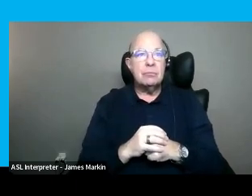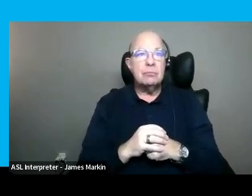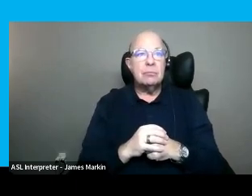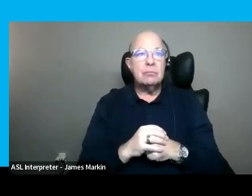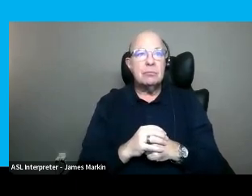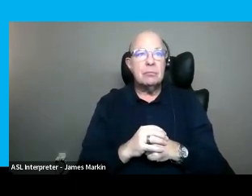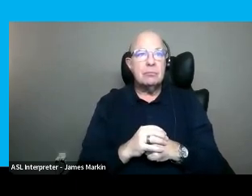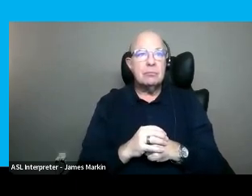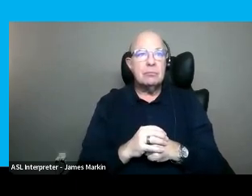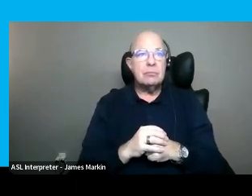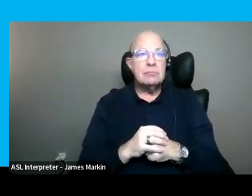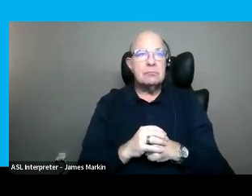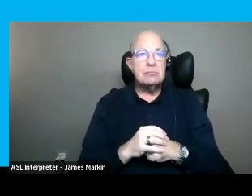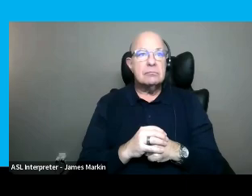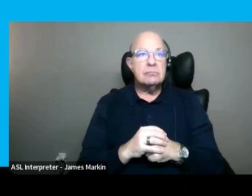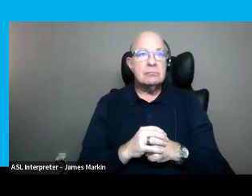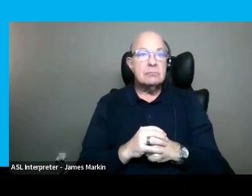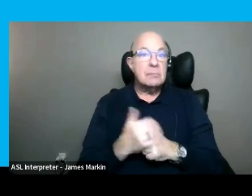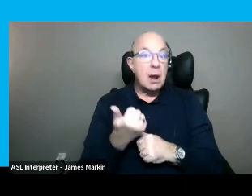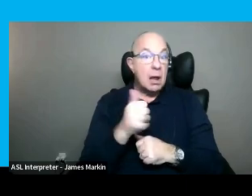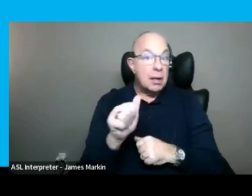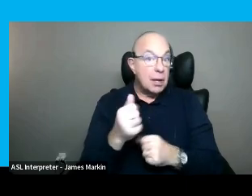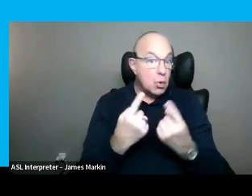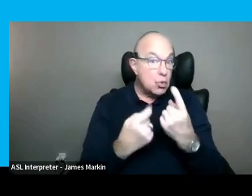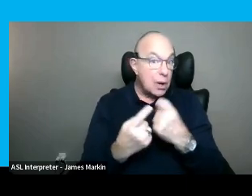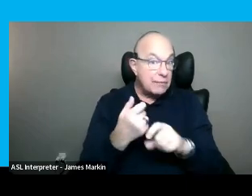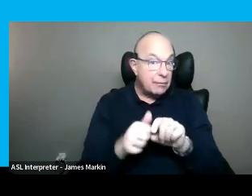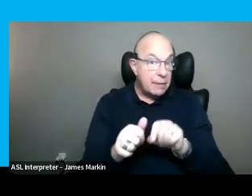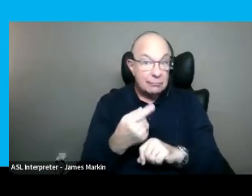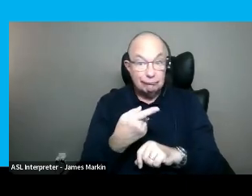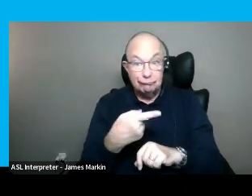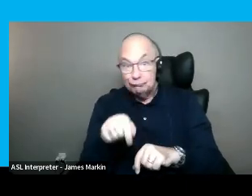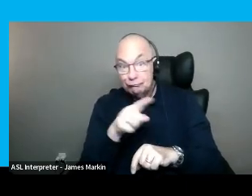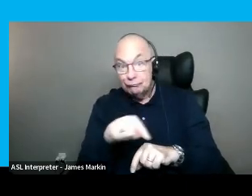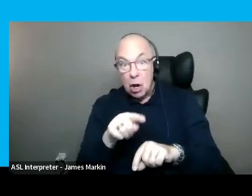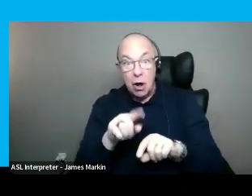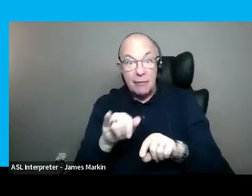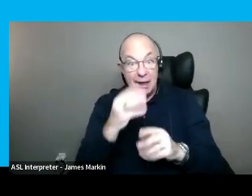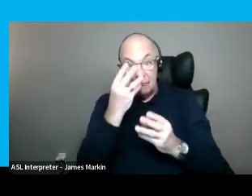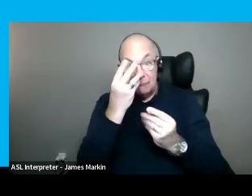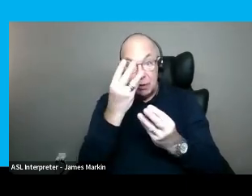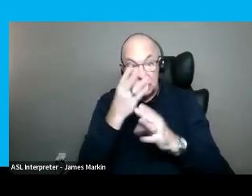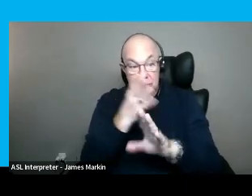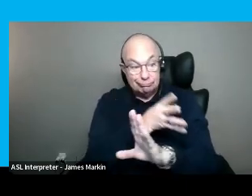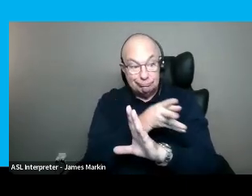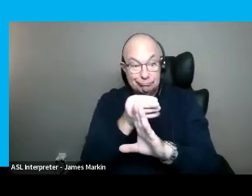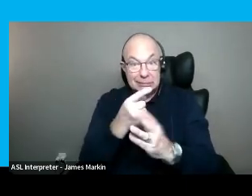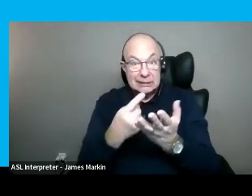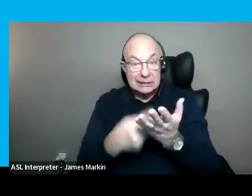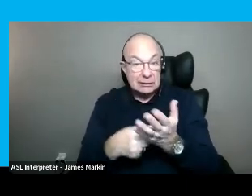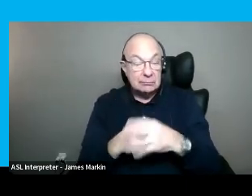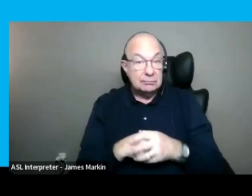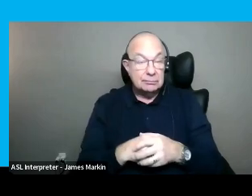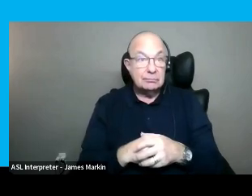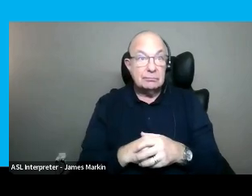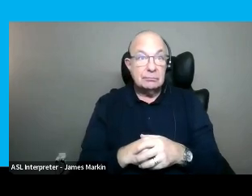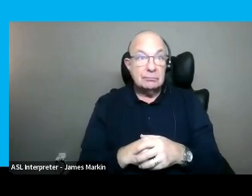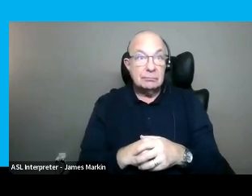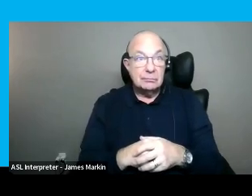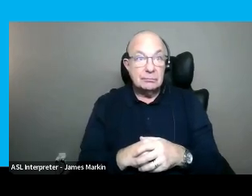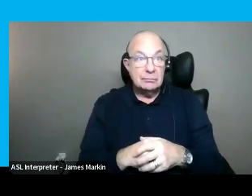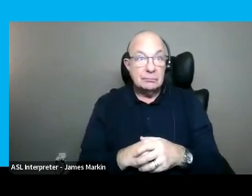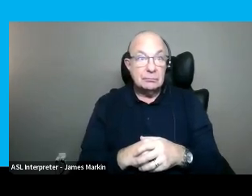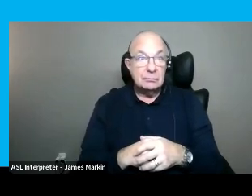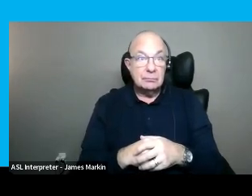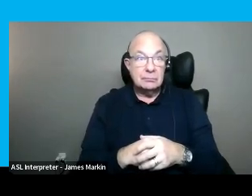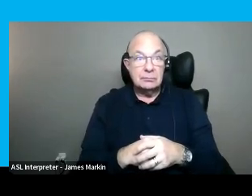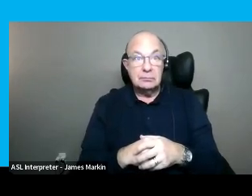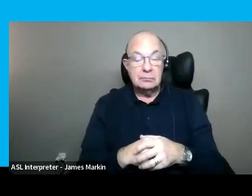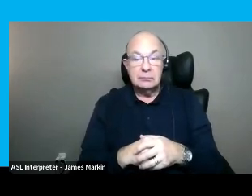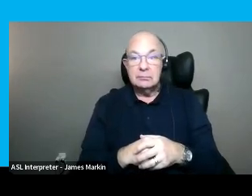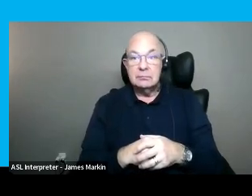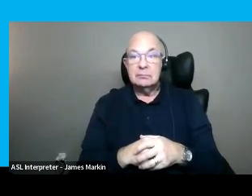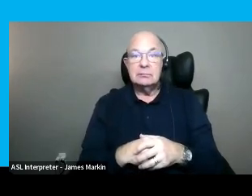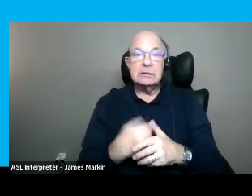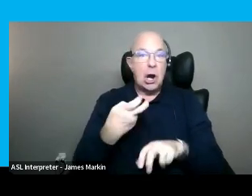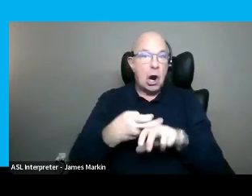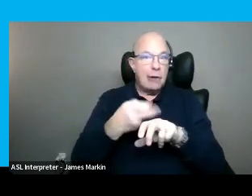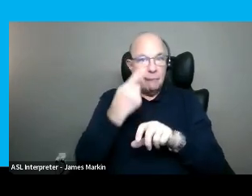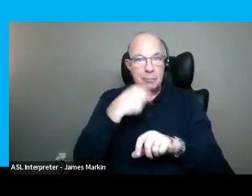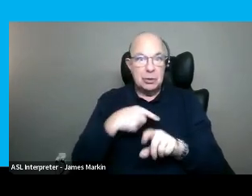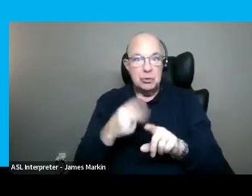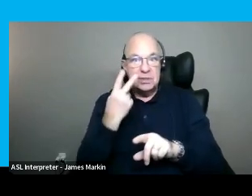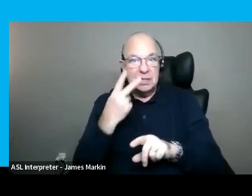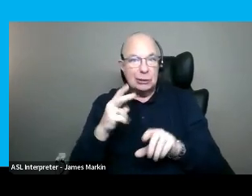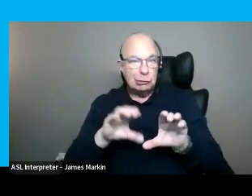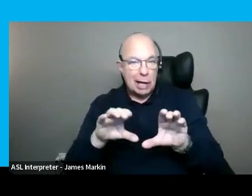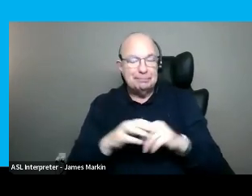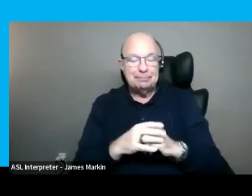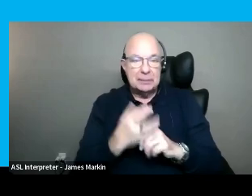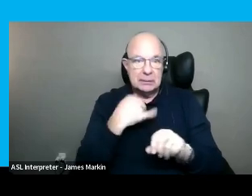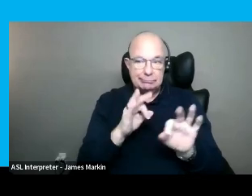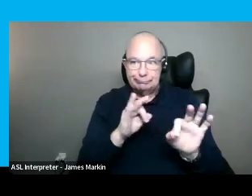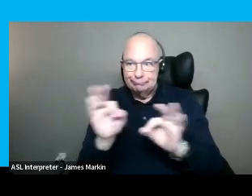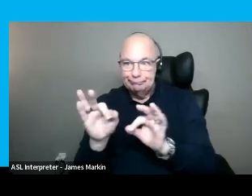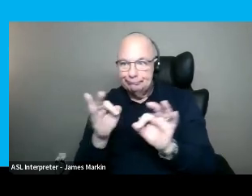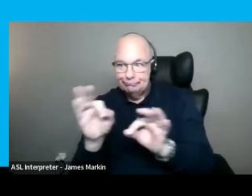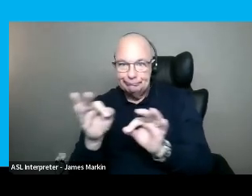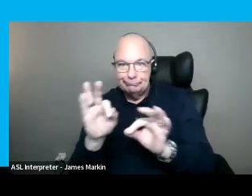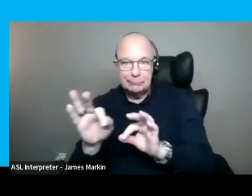Melissa Wong (she/her), SPT: There's any questions from anybody about any of the information that we've presented so far? And sorry, I've been sharing screens, so it's a little bit… a little bit hard for me to view the chat,